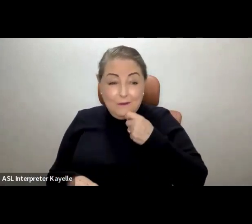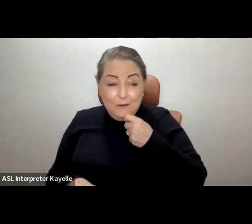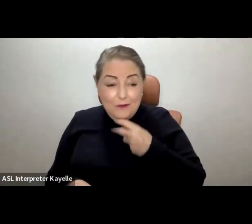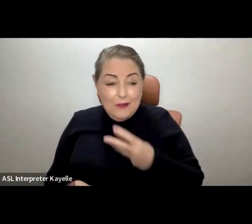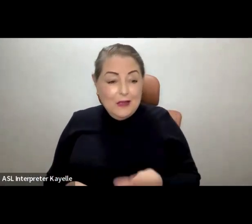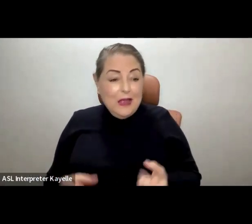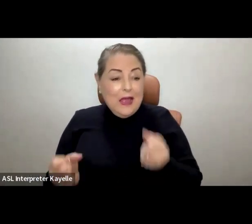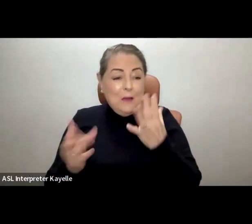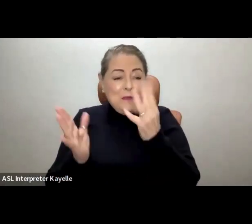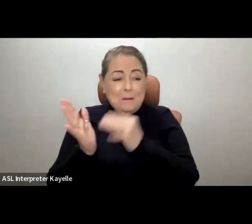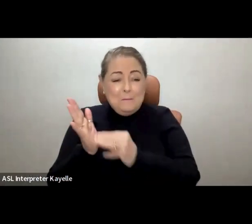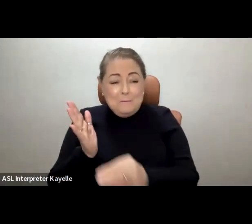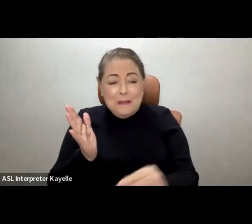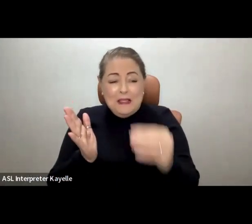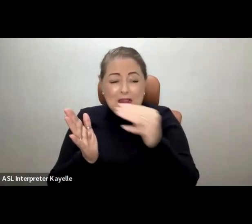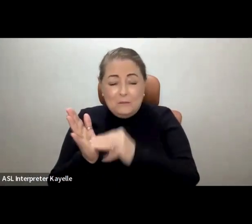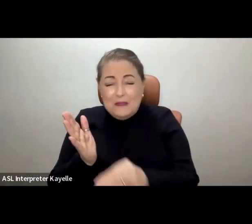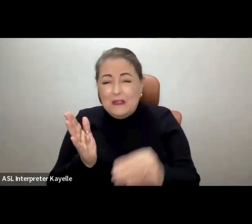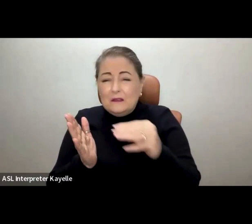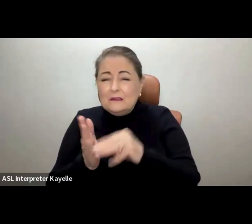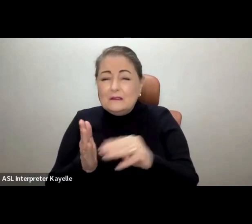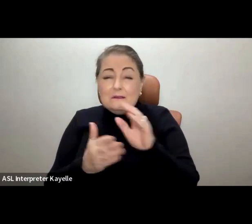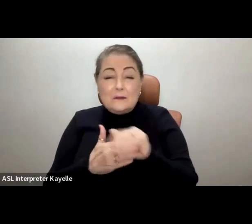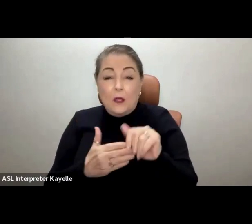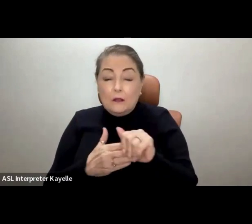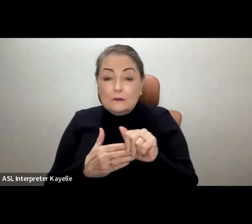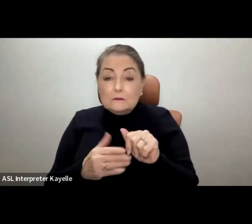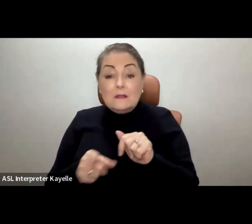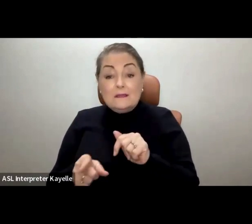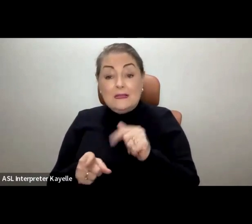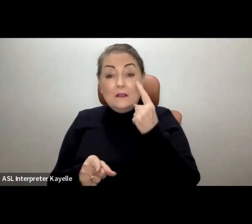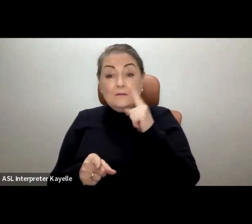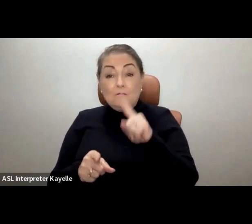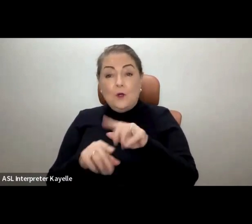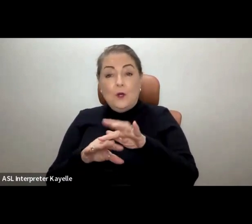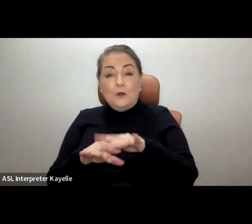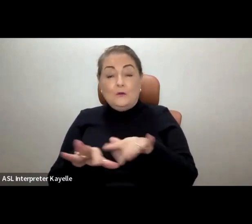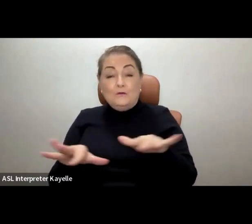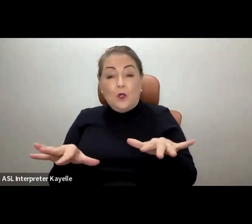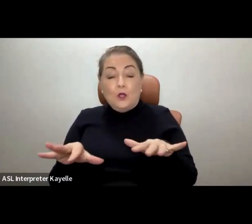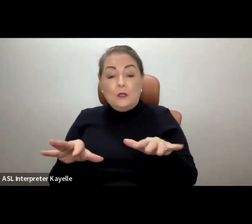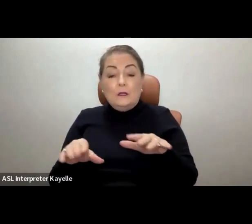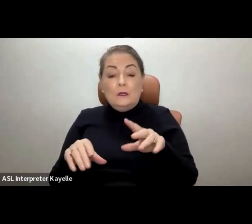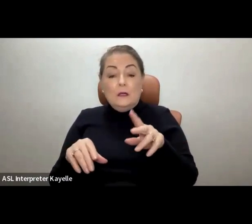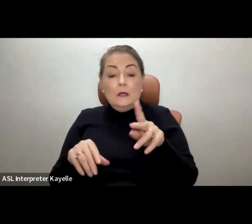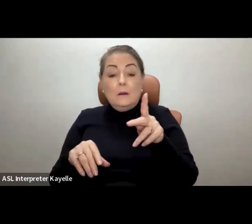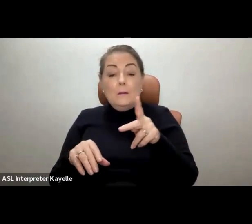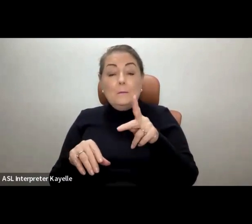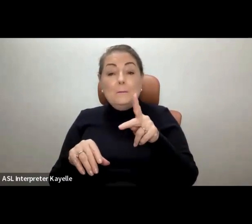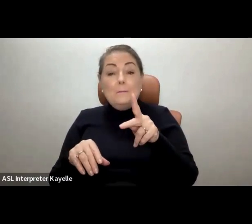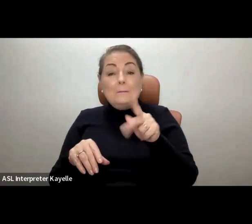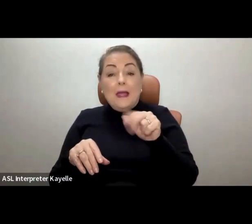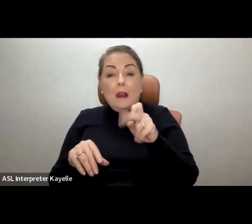dollars they spent on it. But what that meant is for a diverse panel that had people who were in wheelchairs and people who